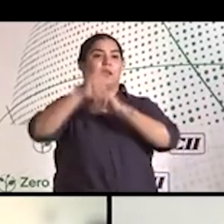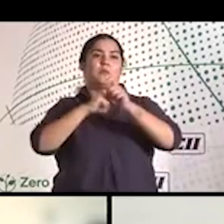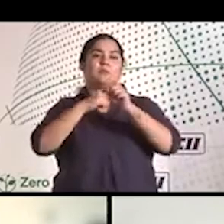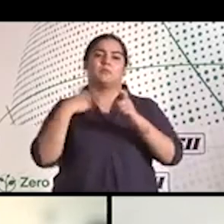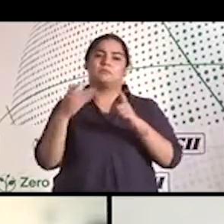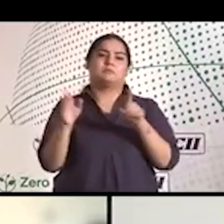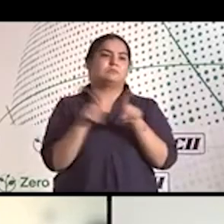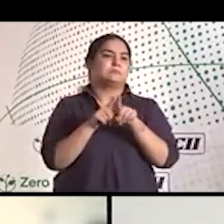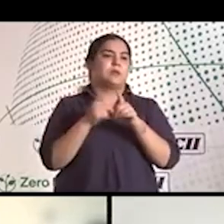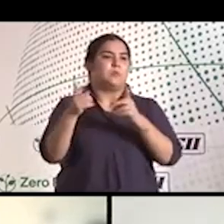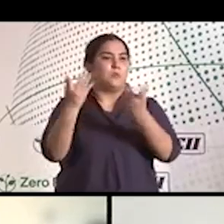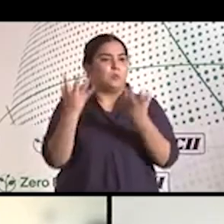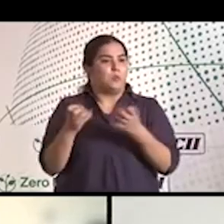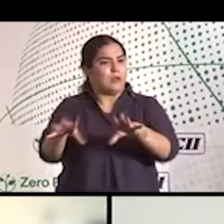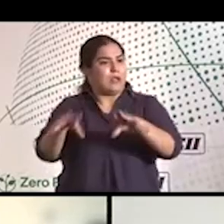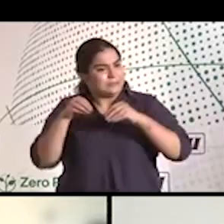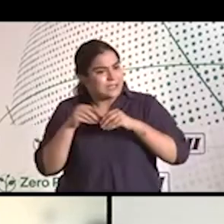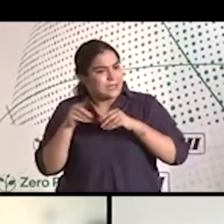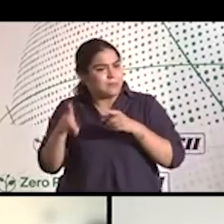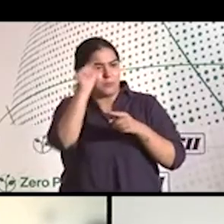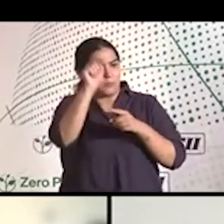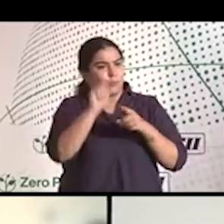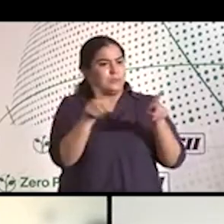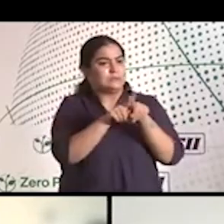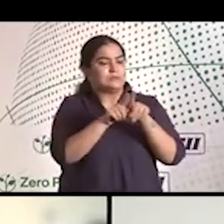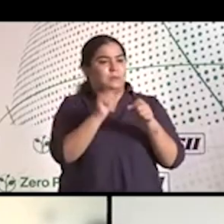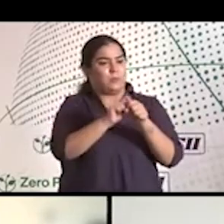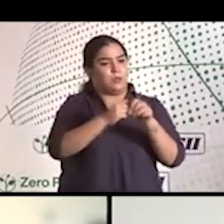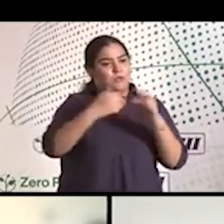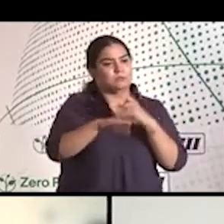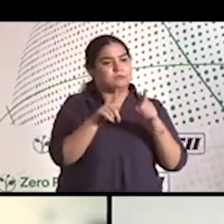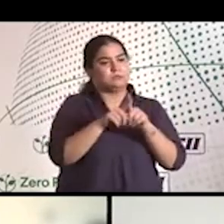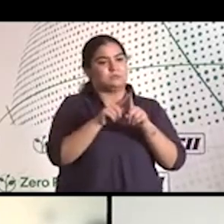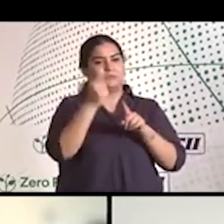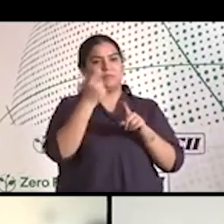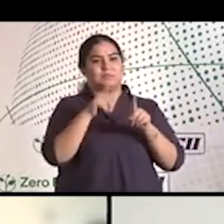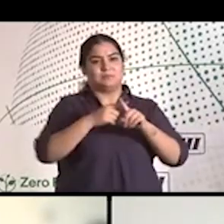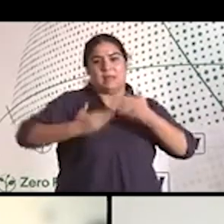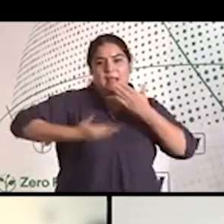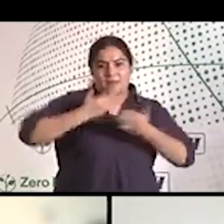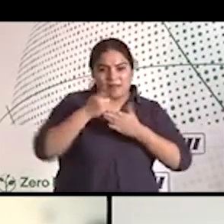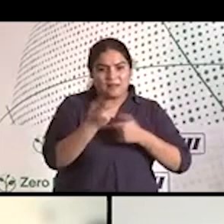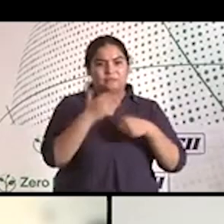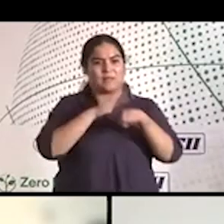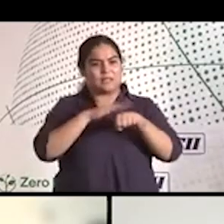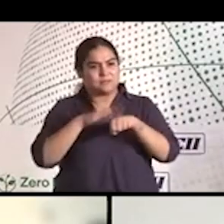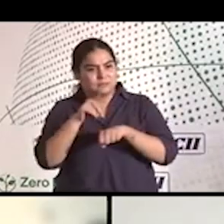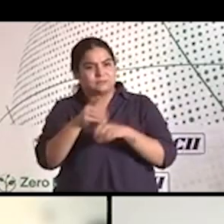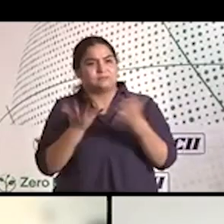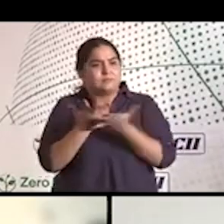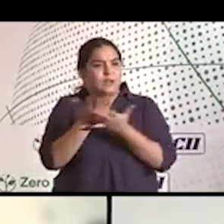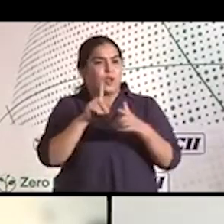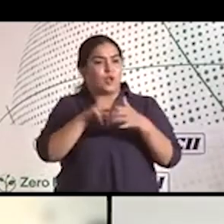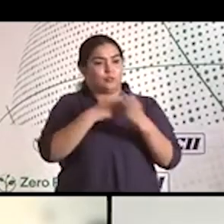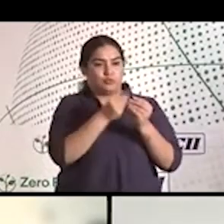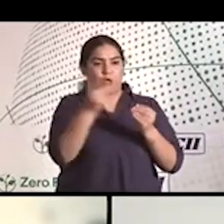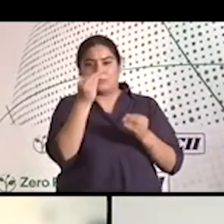Meanwhile, there's a huge pool of potential talent here. With the right training and experience, they can fill those jobs. So that's what I've been doing.